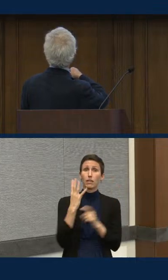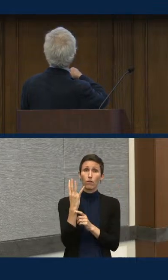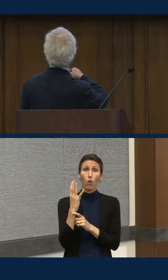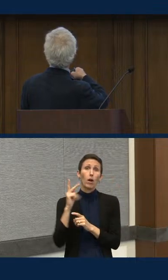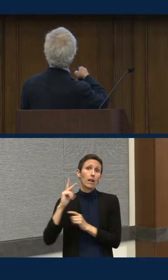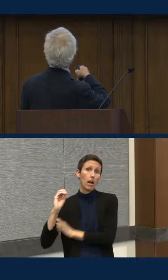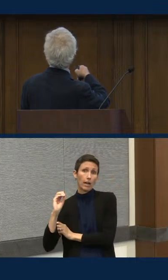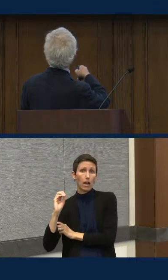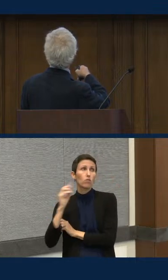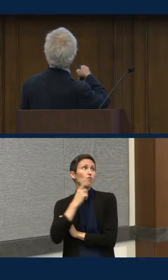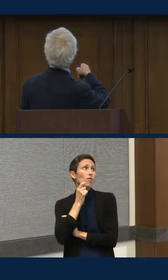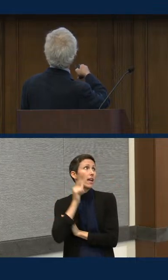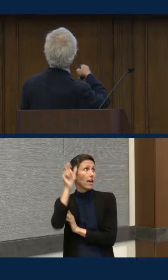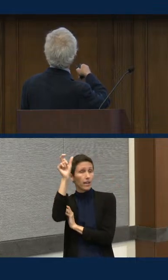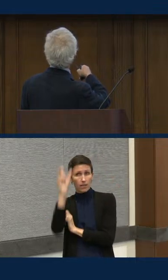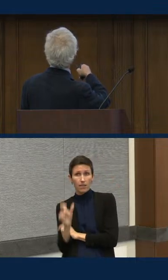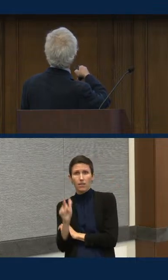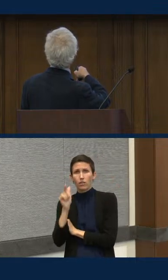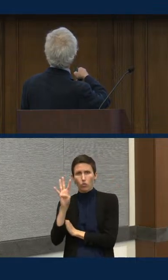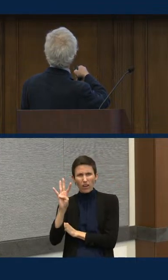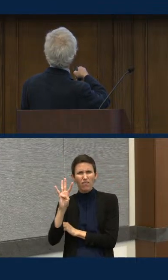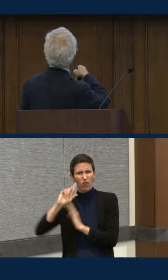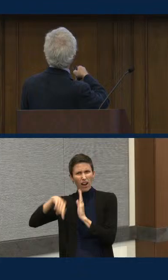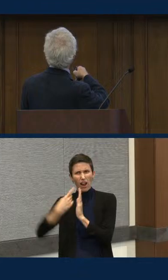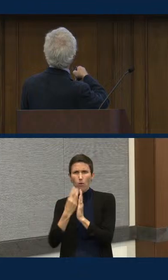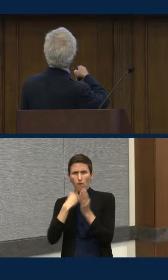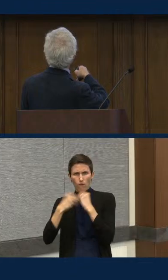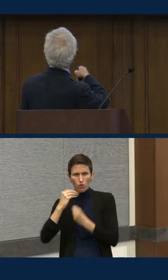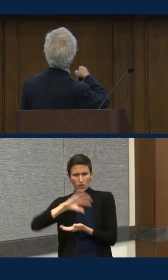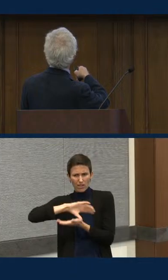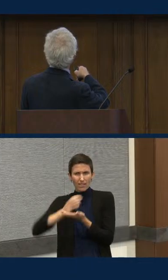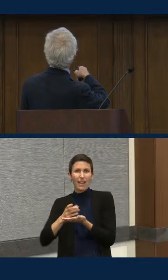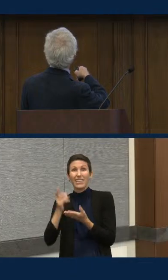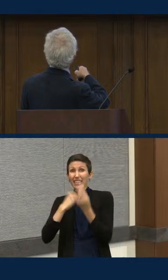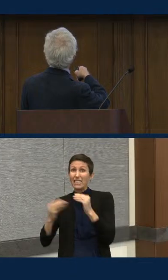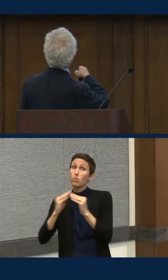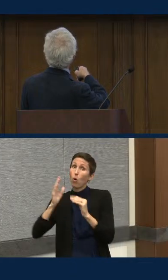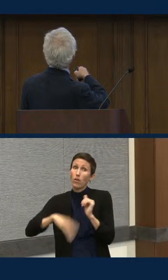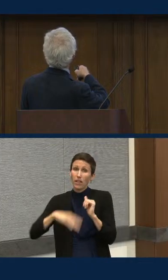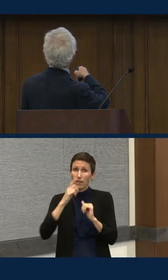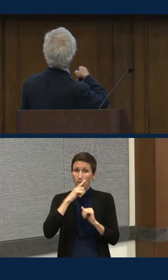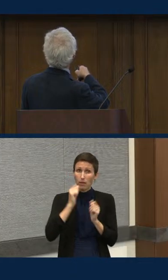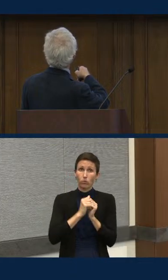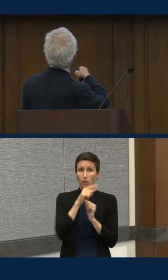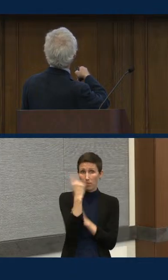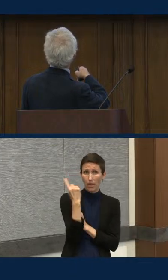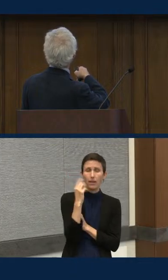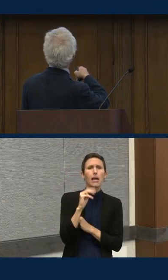24 hour food intake and eats more than a normal mouse in black. MC3 mouse eats the